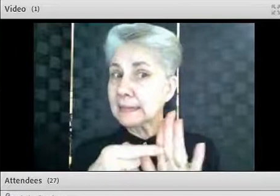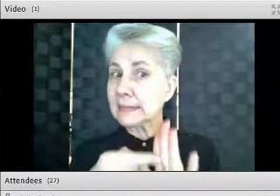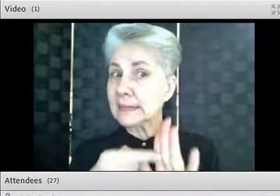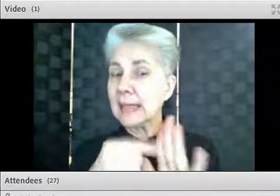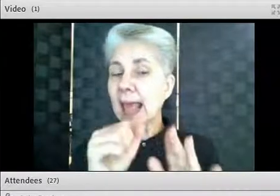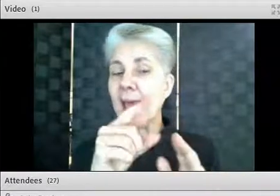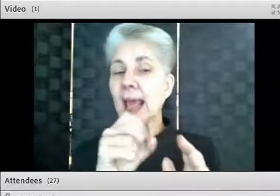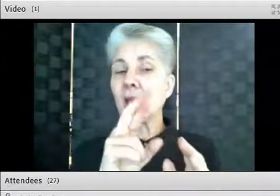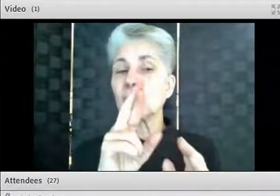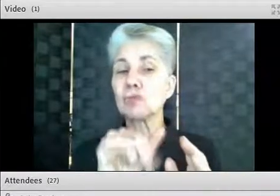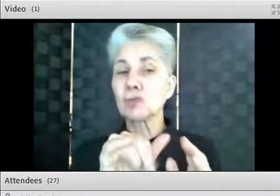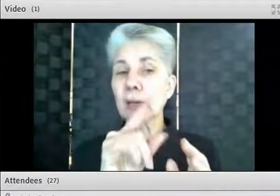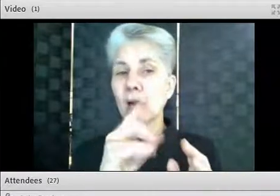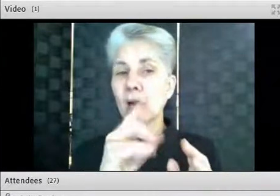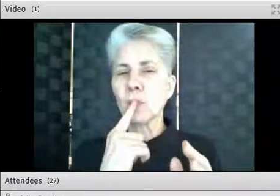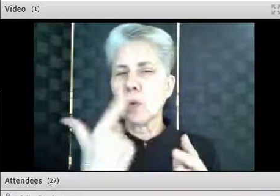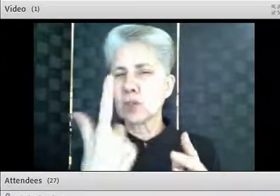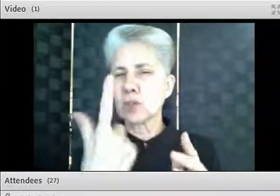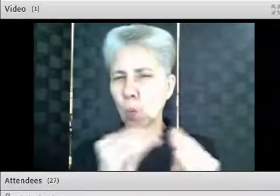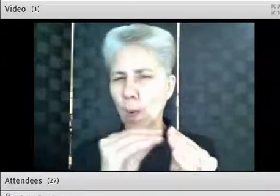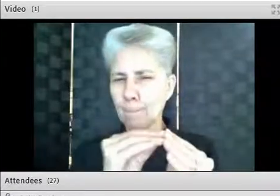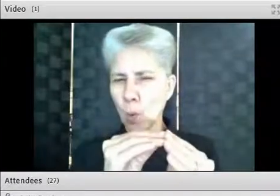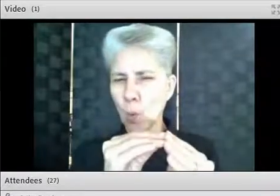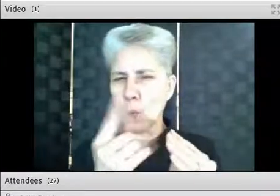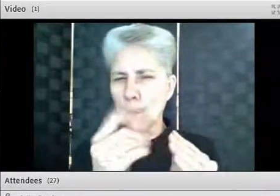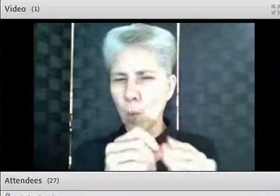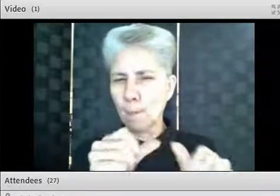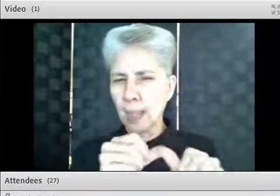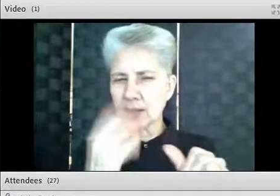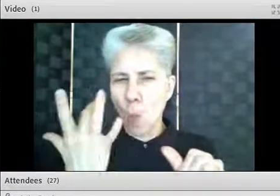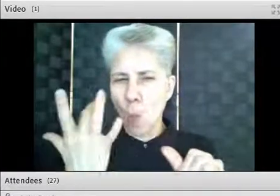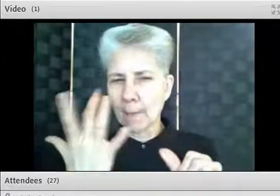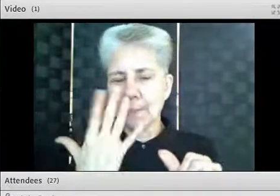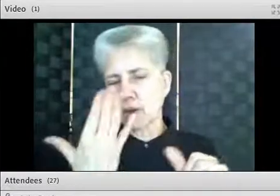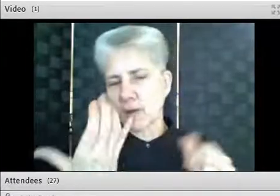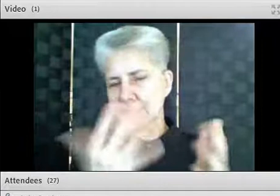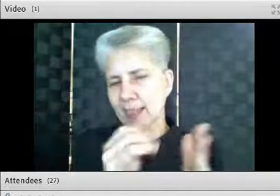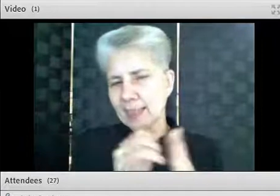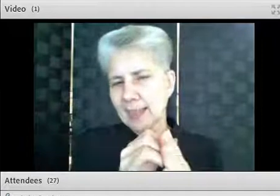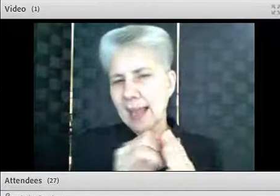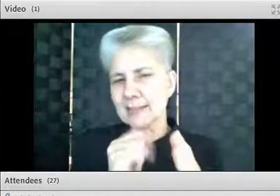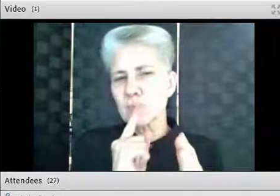we want to go one more place, okay, because -- Just because that's usually how they're done,